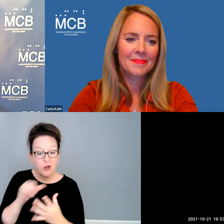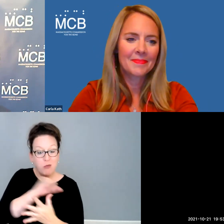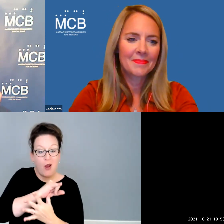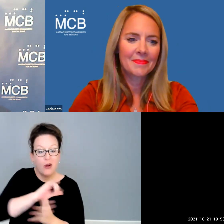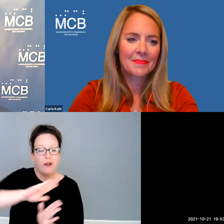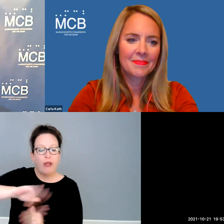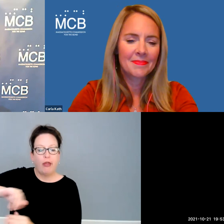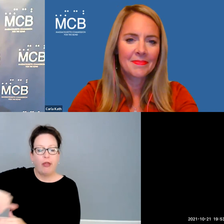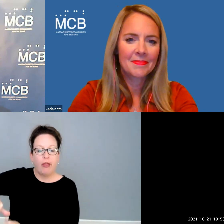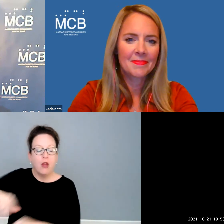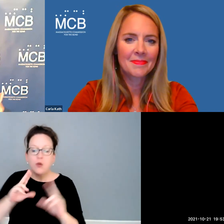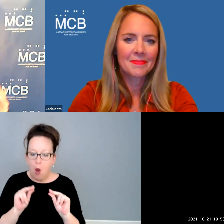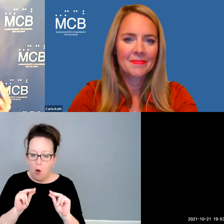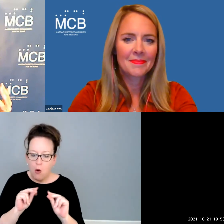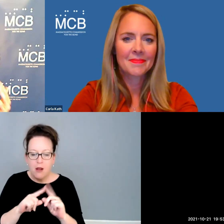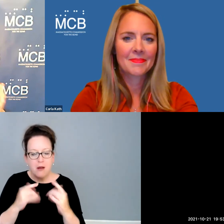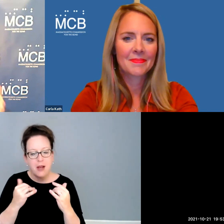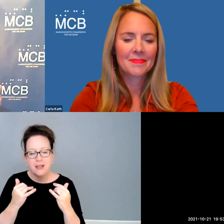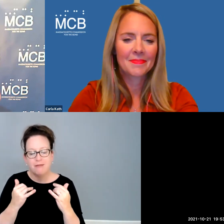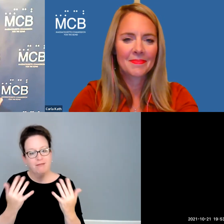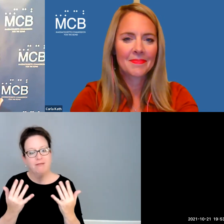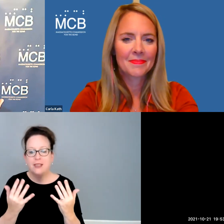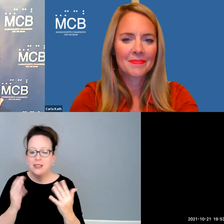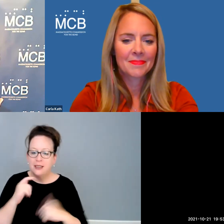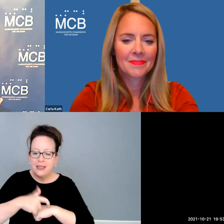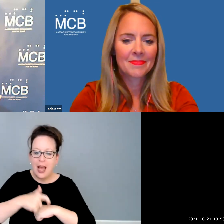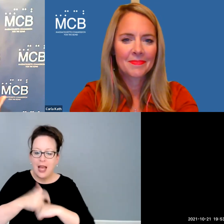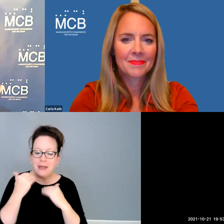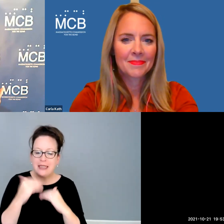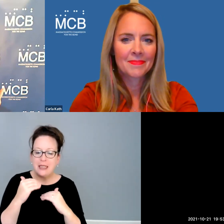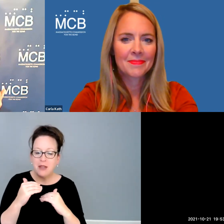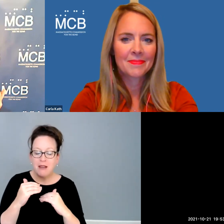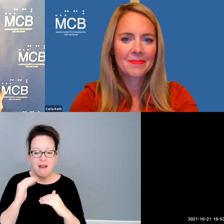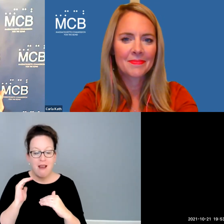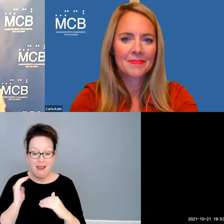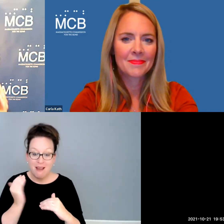But, there's only so many hours in a day, and a lot of focus was put into containing the pandemic